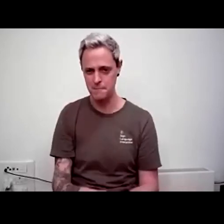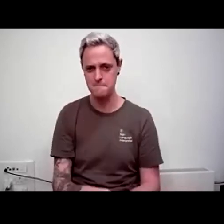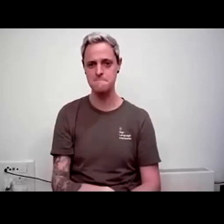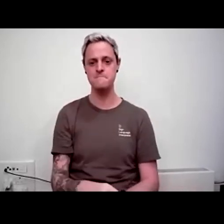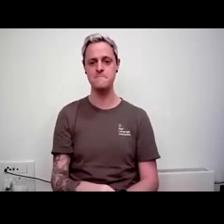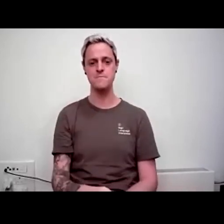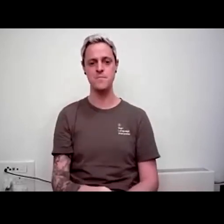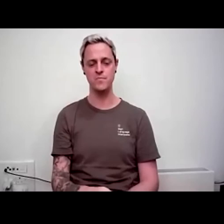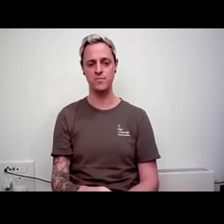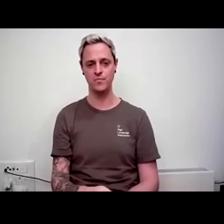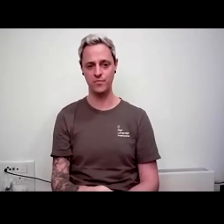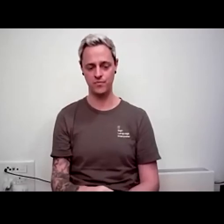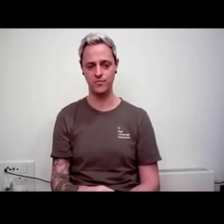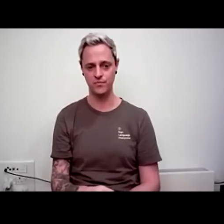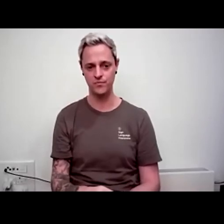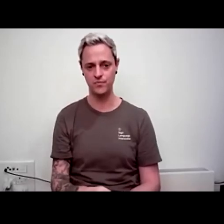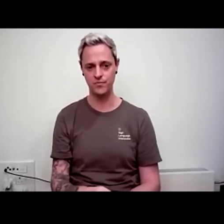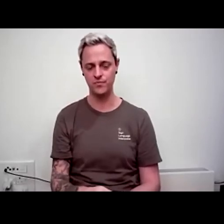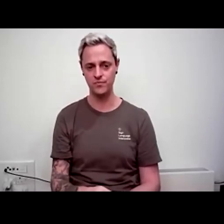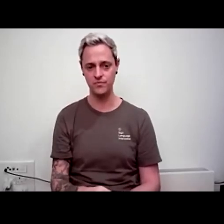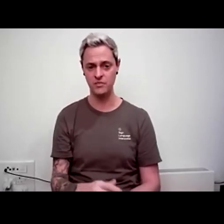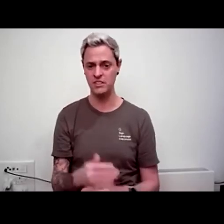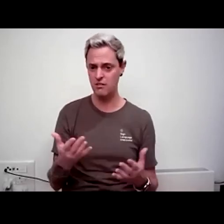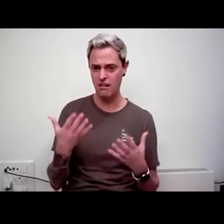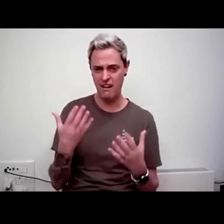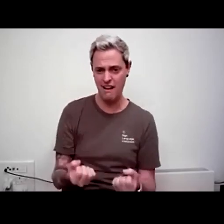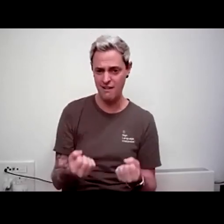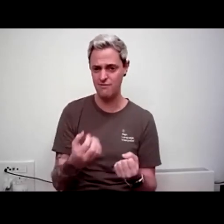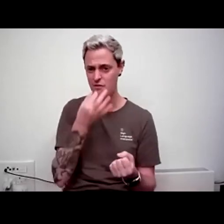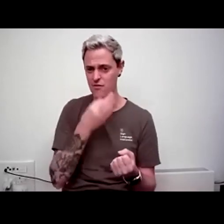As I do this I will raise two or three questions for Brian,